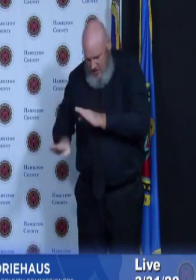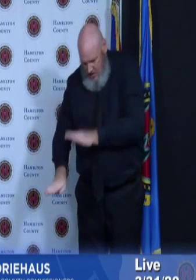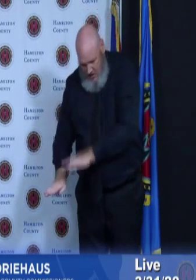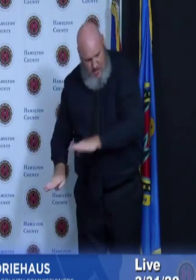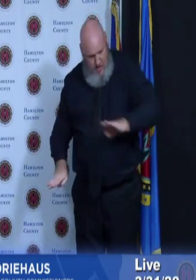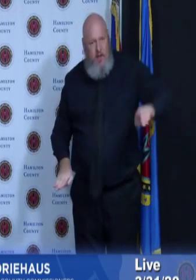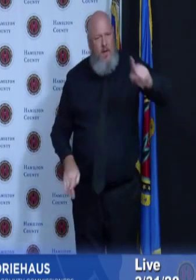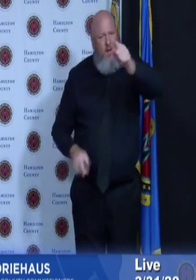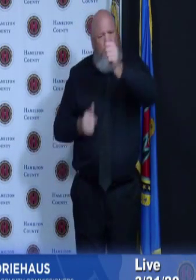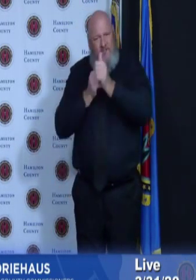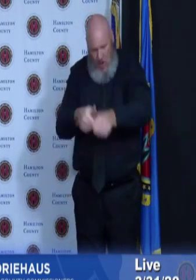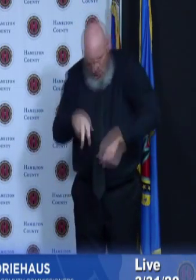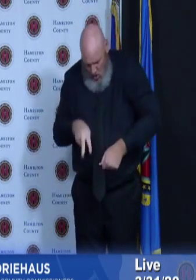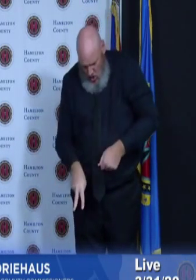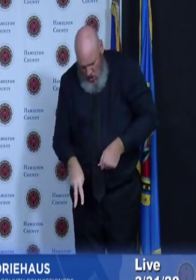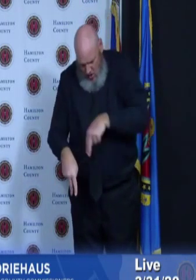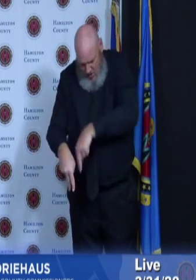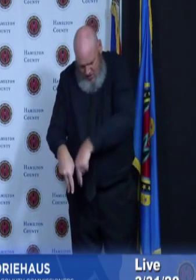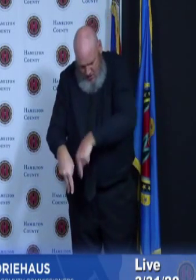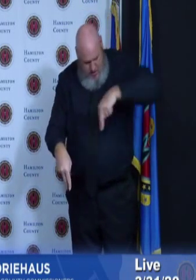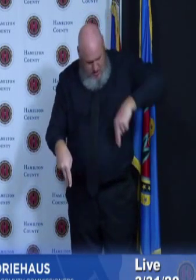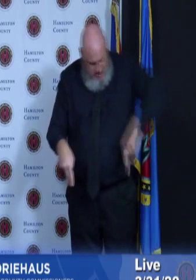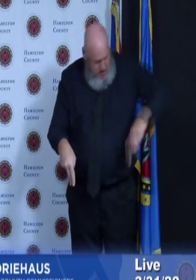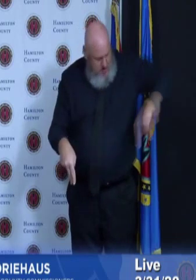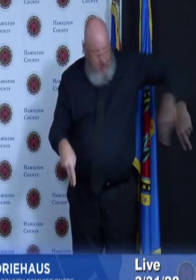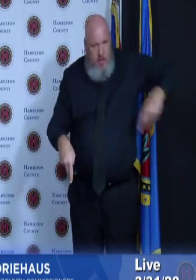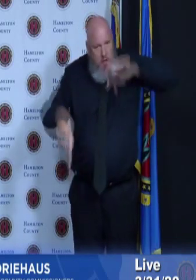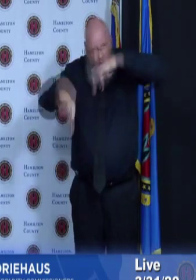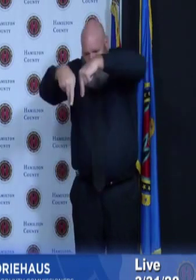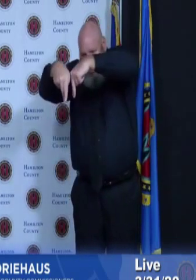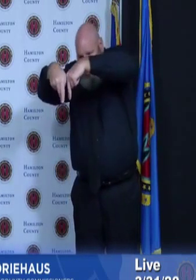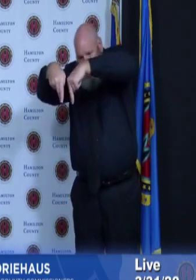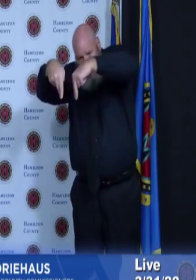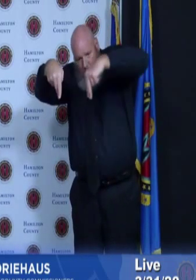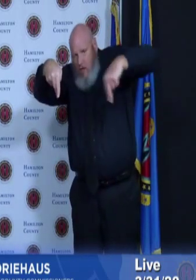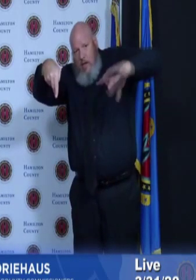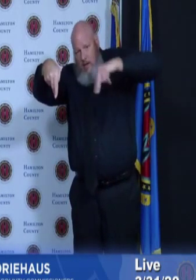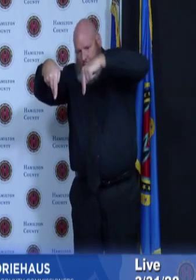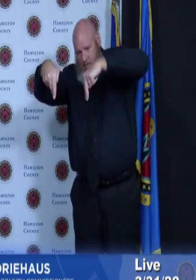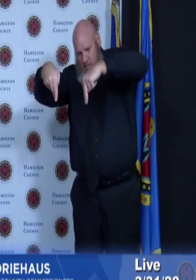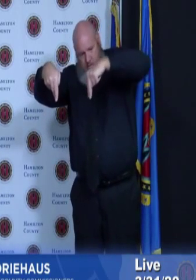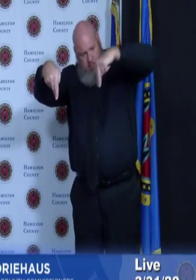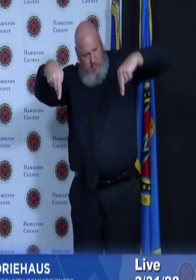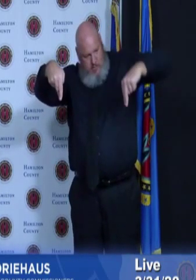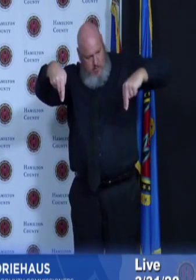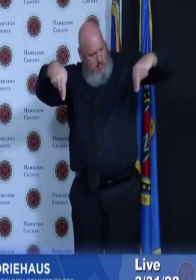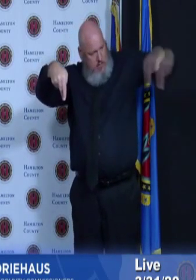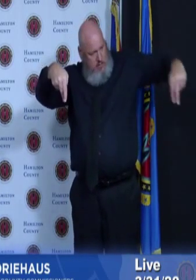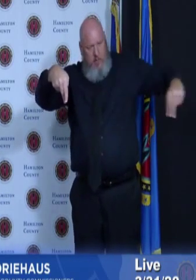store associates so that is directly from Kroger I will tell you that I work